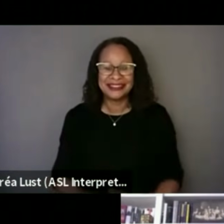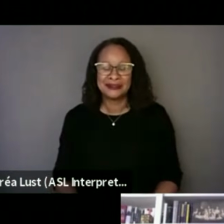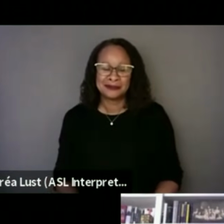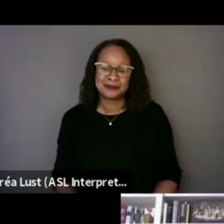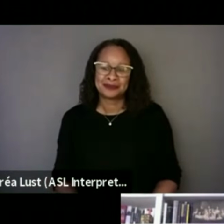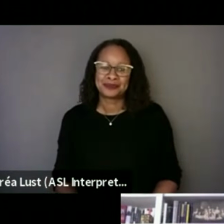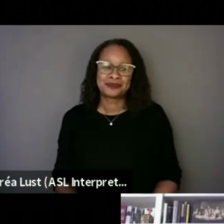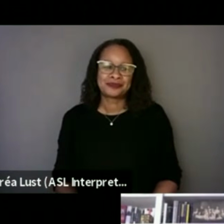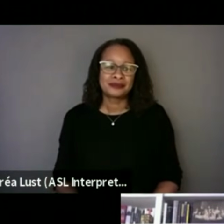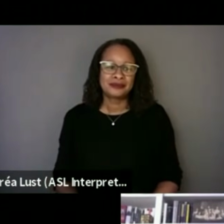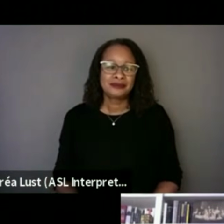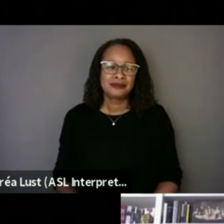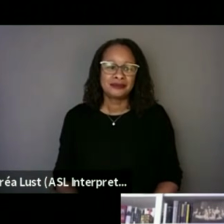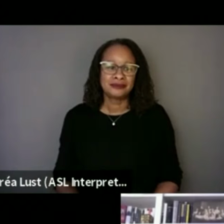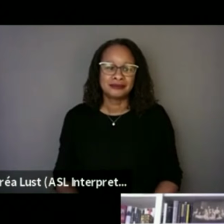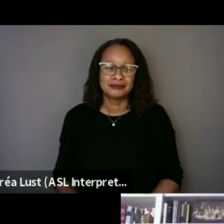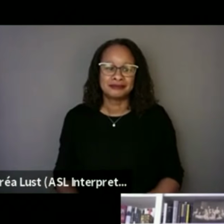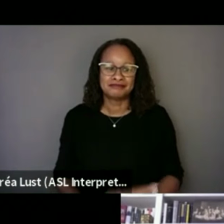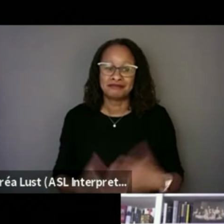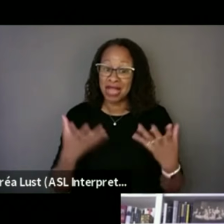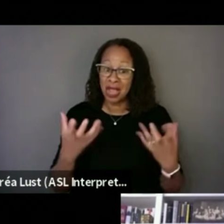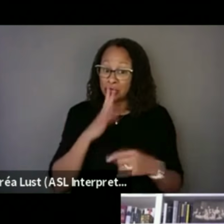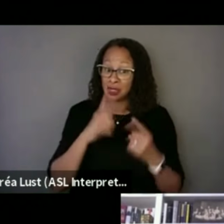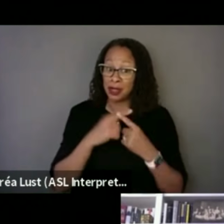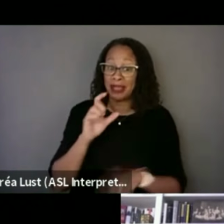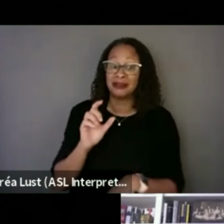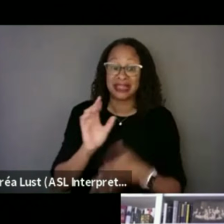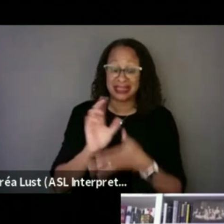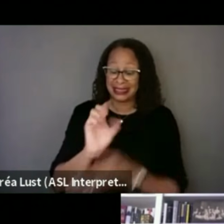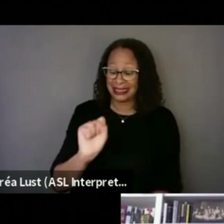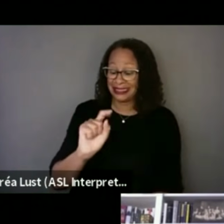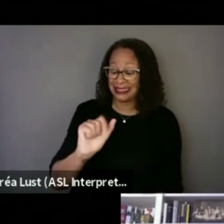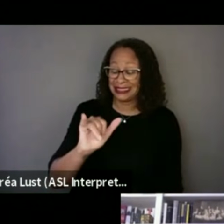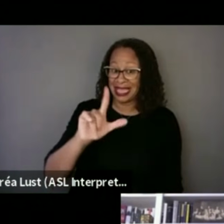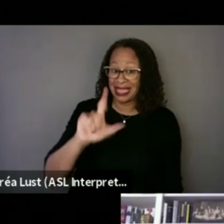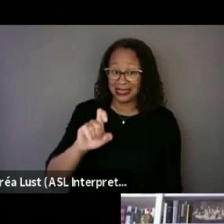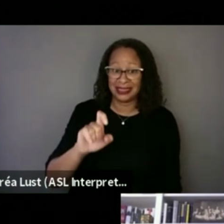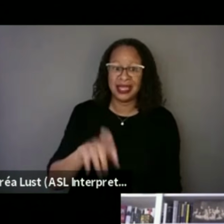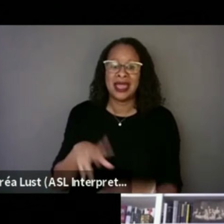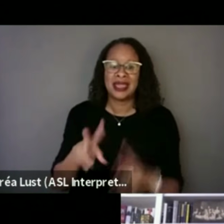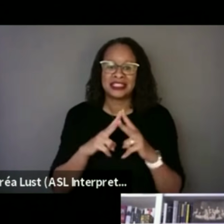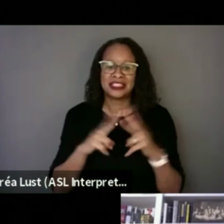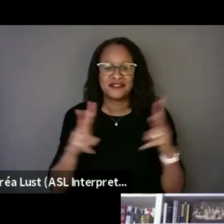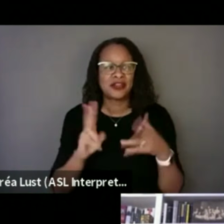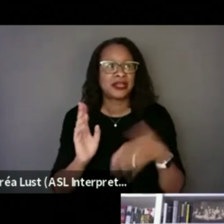I actually want to talk about the filmmaking style, because you know it's shot in this very Cinéma vérité style.